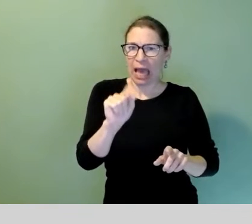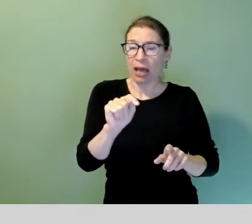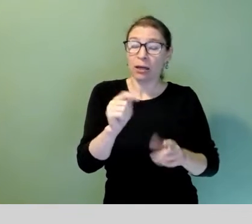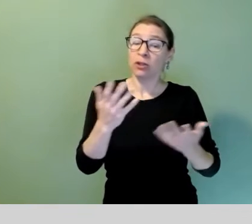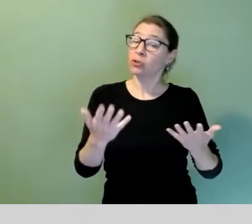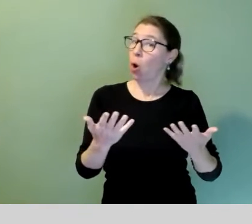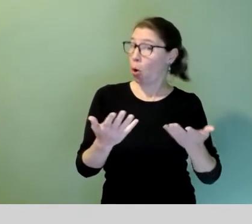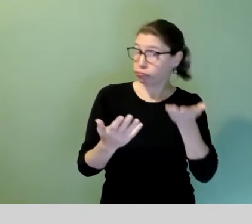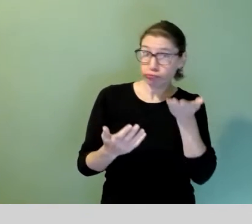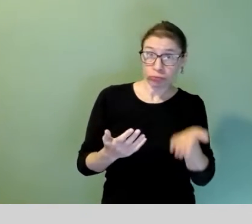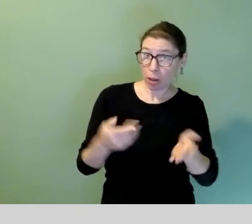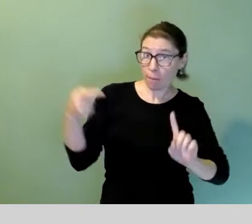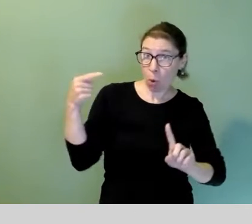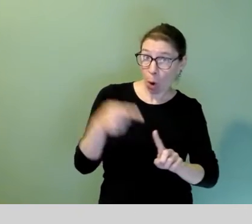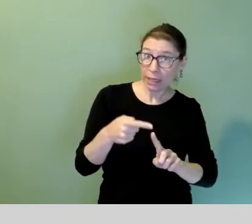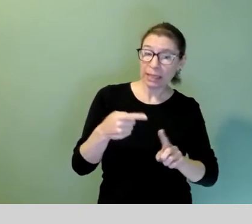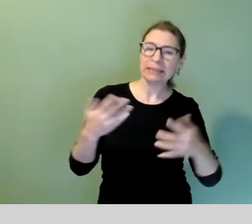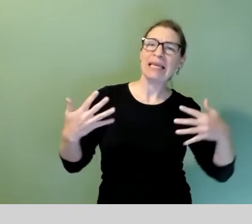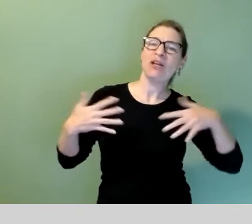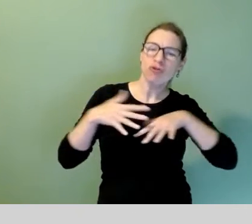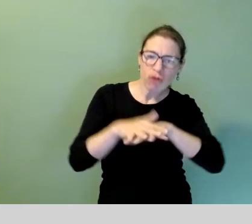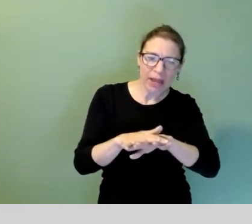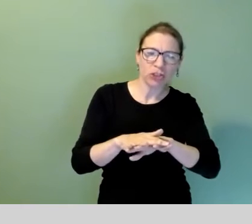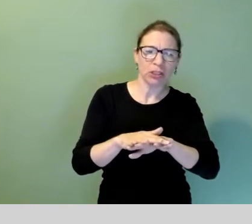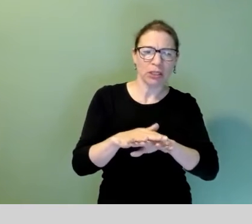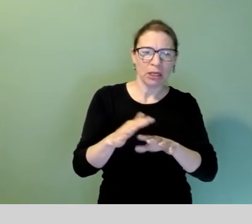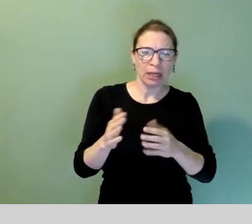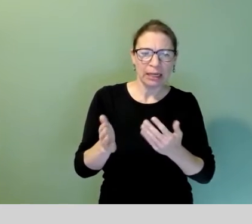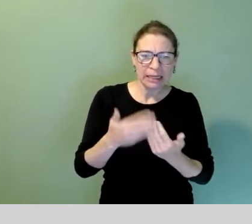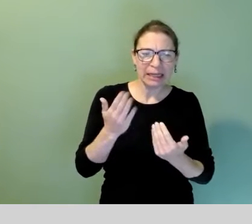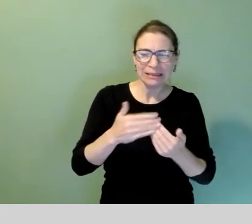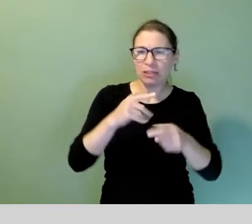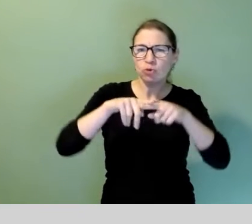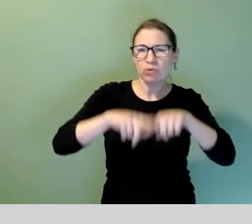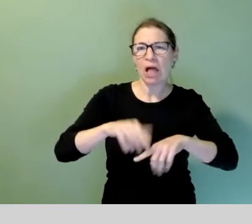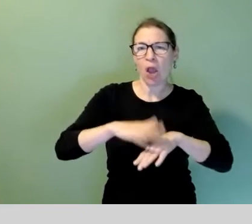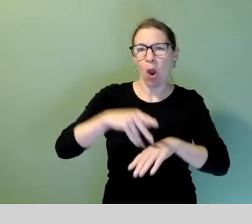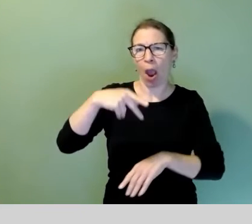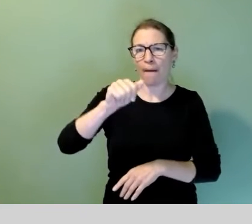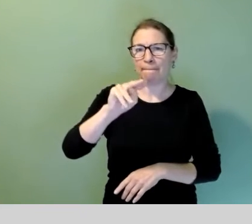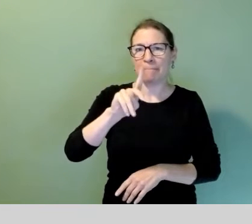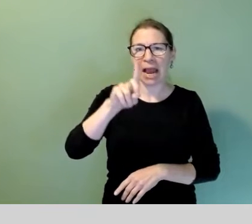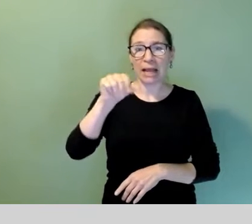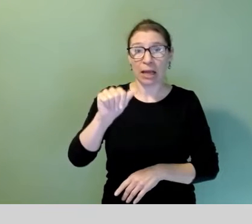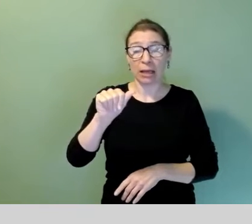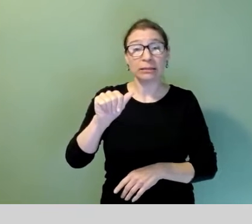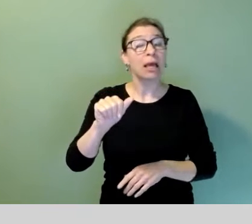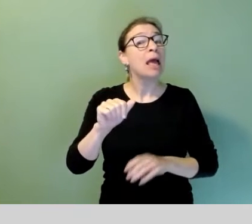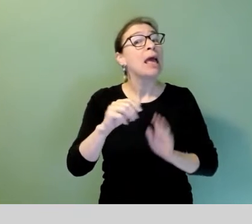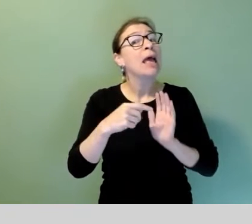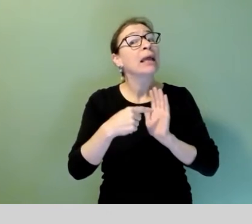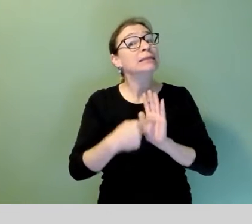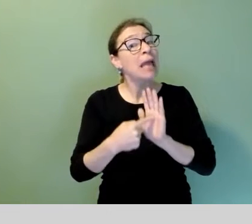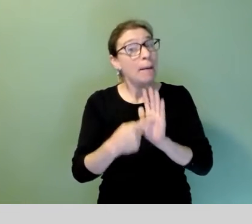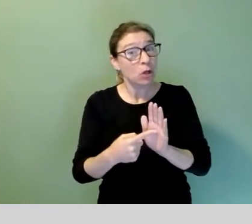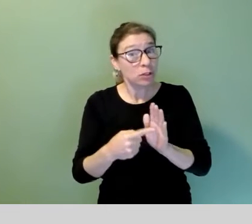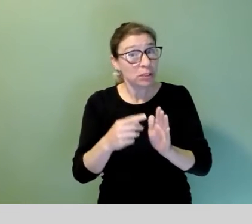highlighting its integration and reliance on pandas. In the examples of the notebook that I uploaded to the GitHub